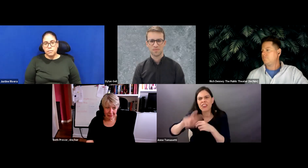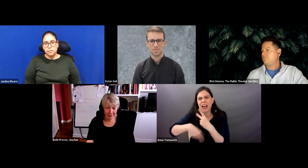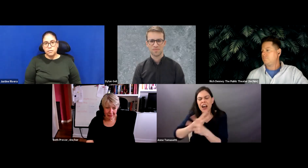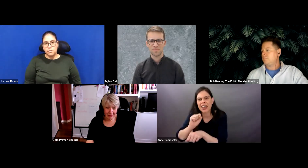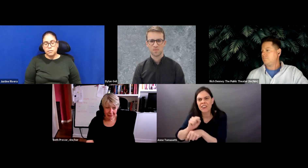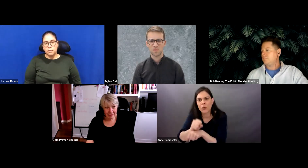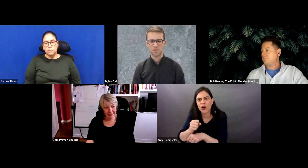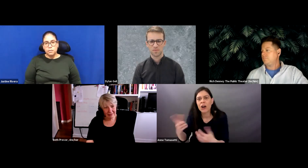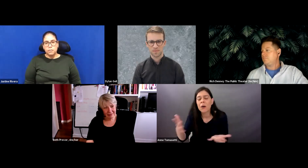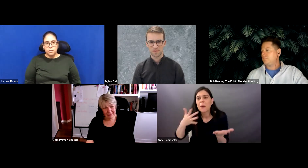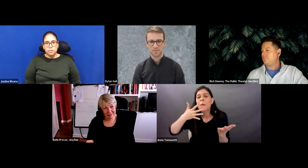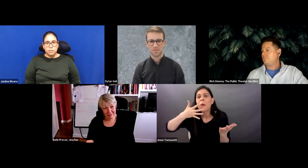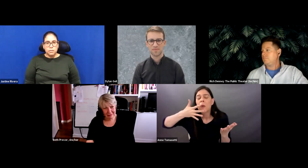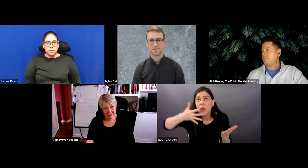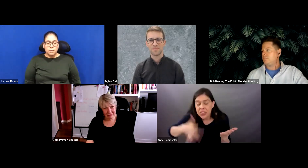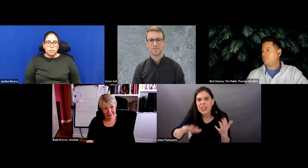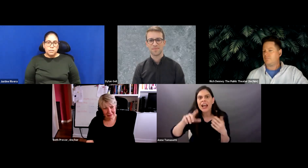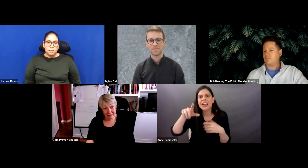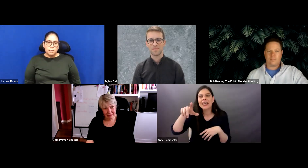figure out what they were trying to say, and it was hard for us